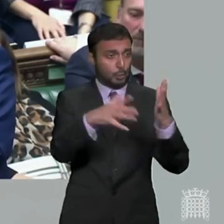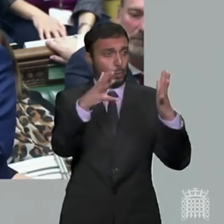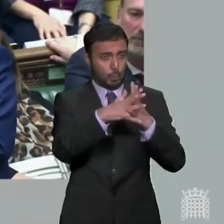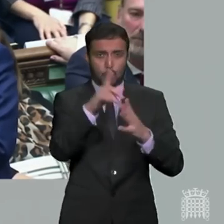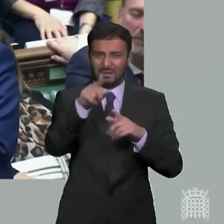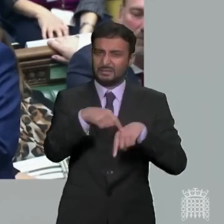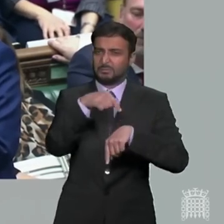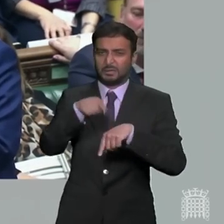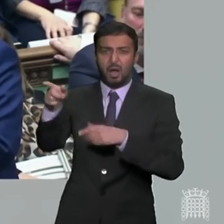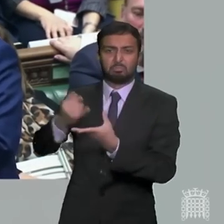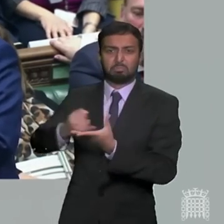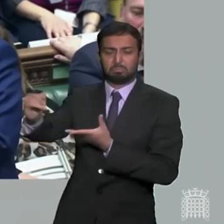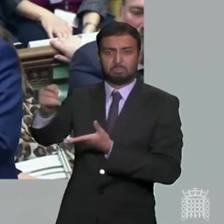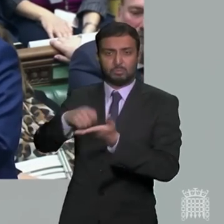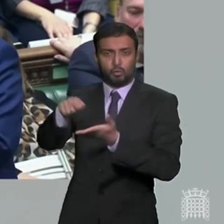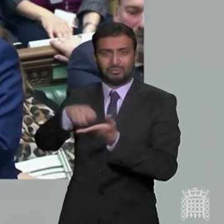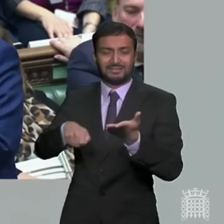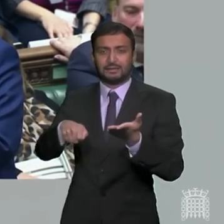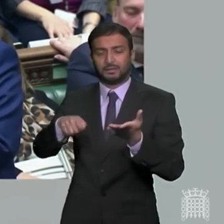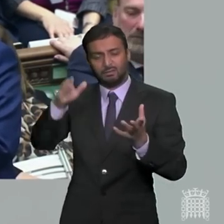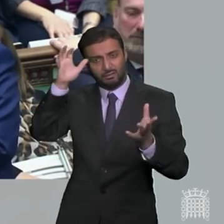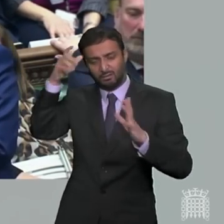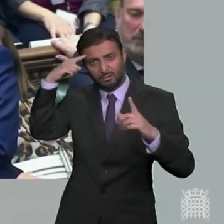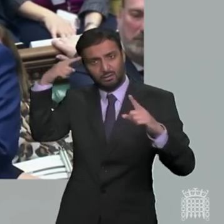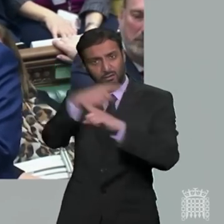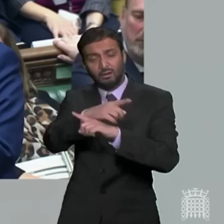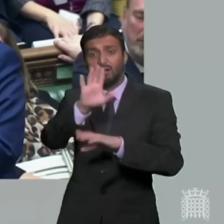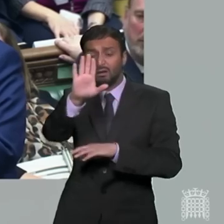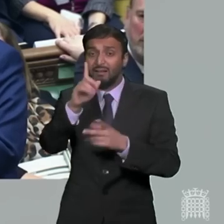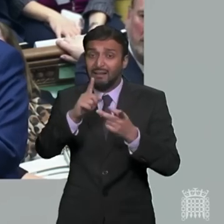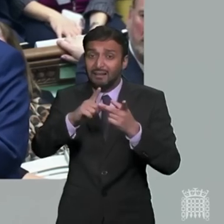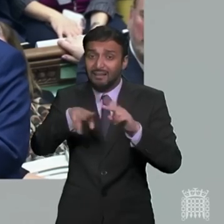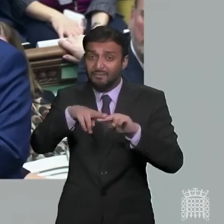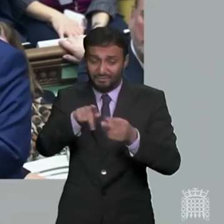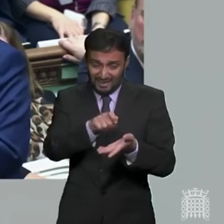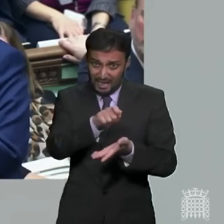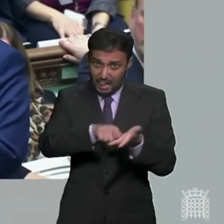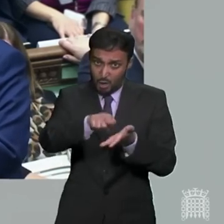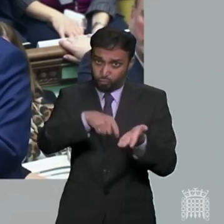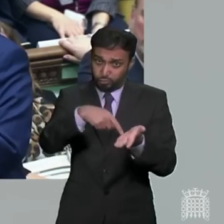If democracy is to matter, if elections matter, then mandates matter.